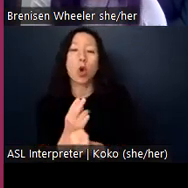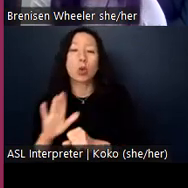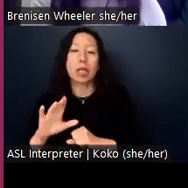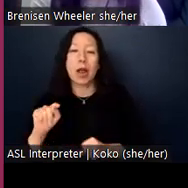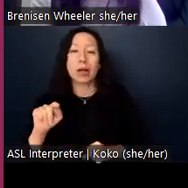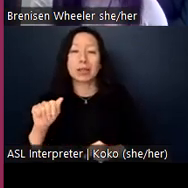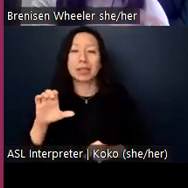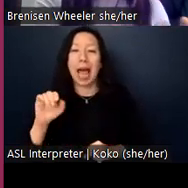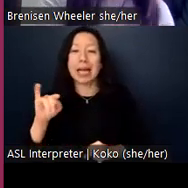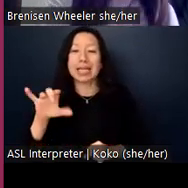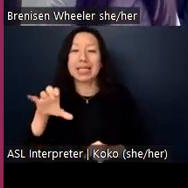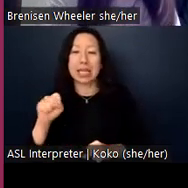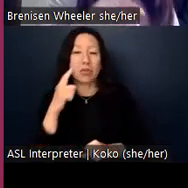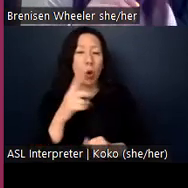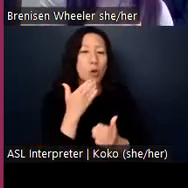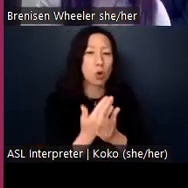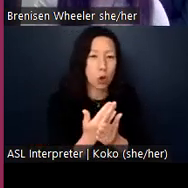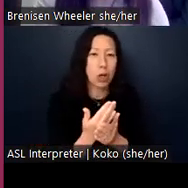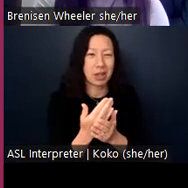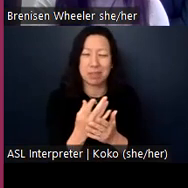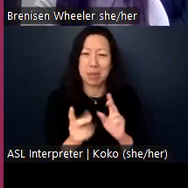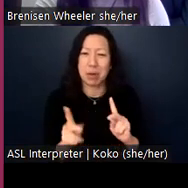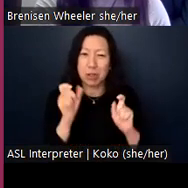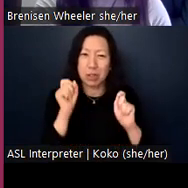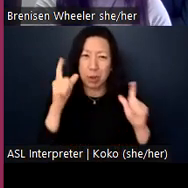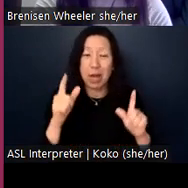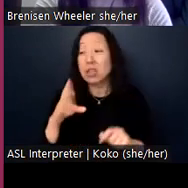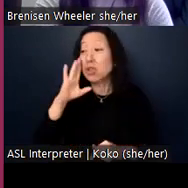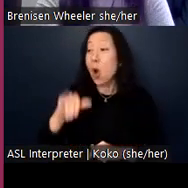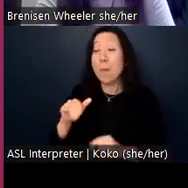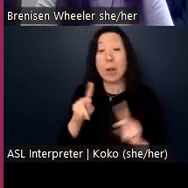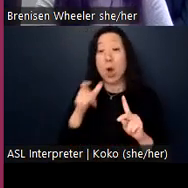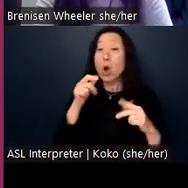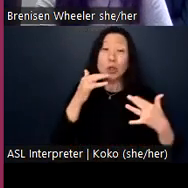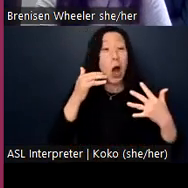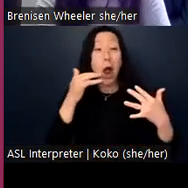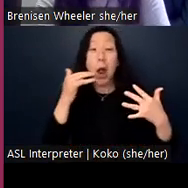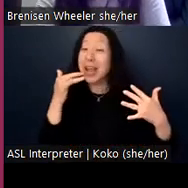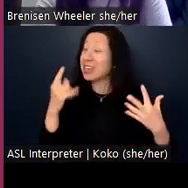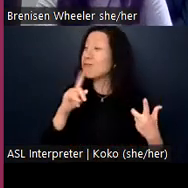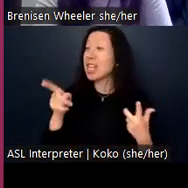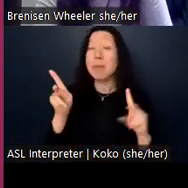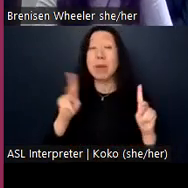are often 12:56:33 successful hold positions of power and the community that we just leave it for years.